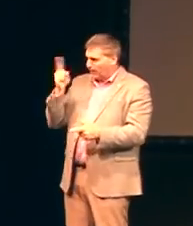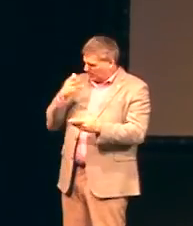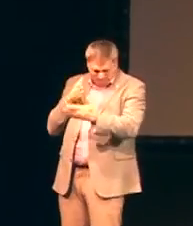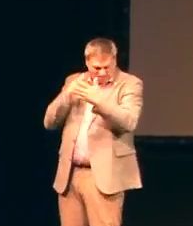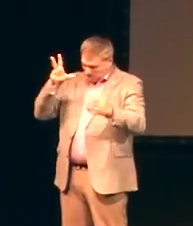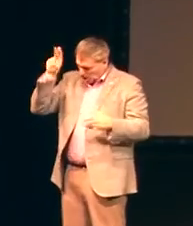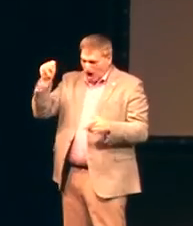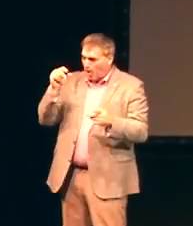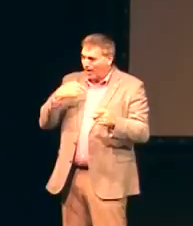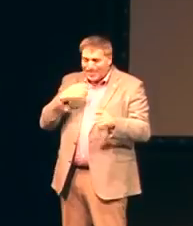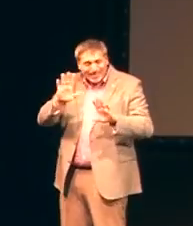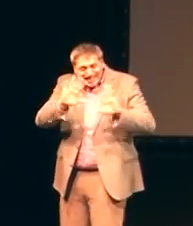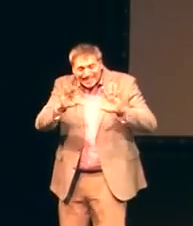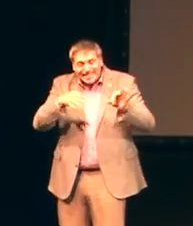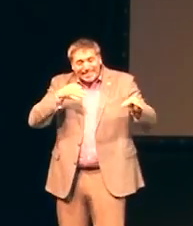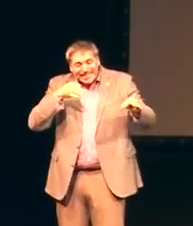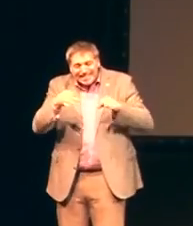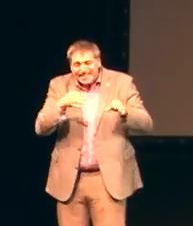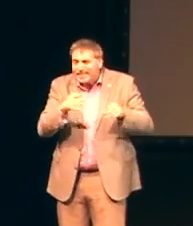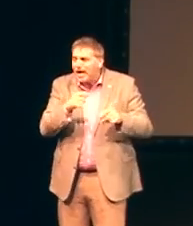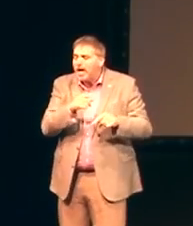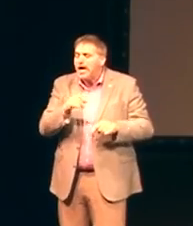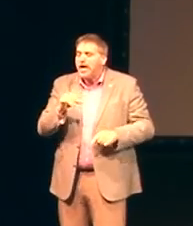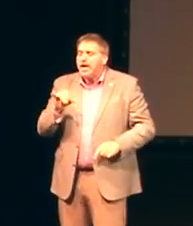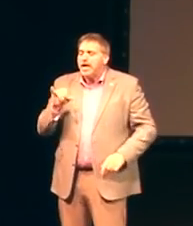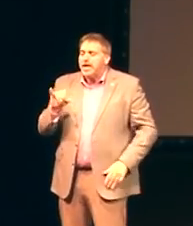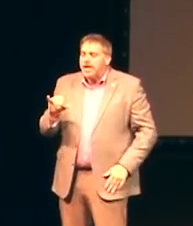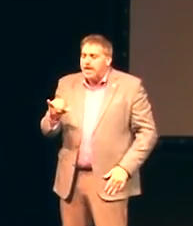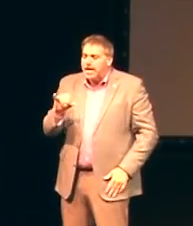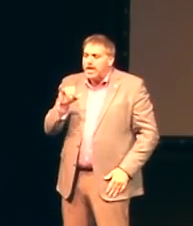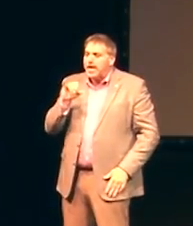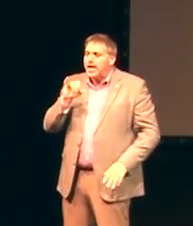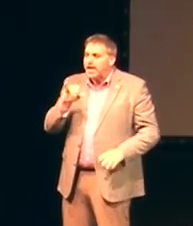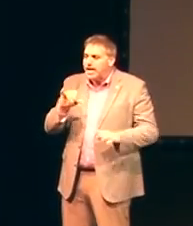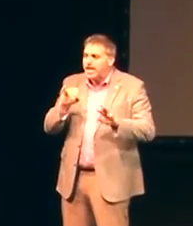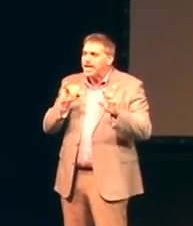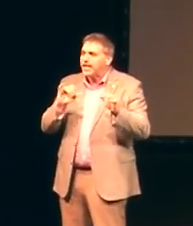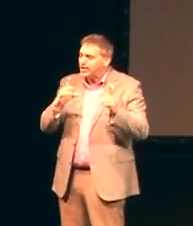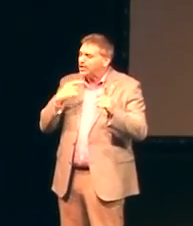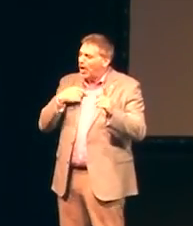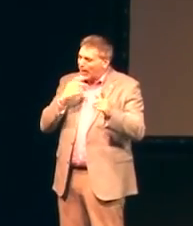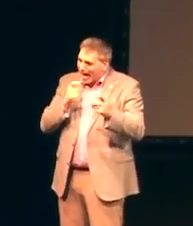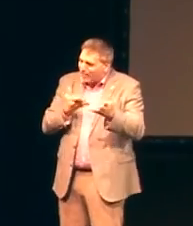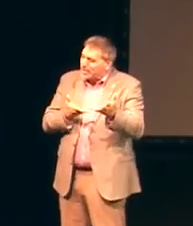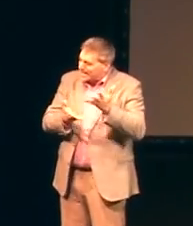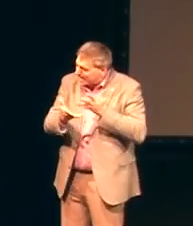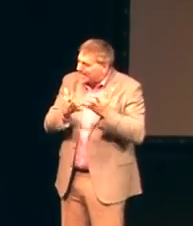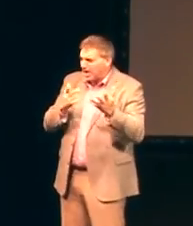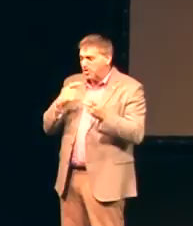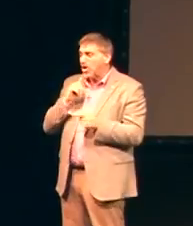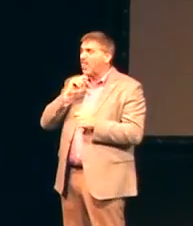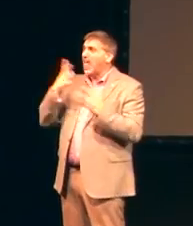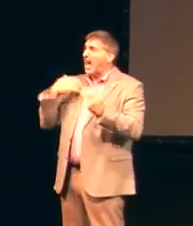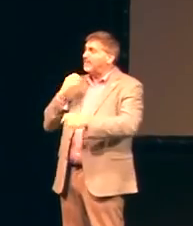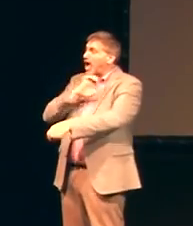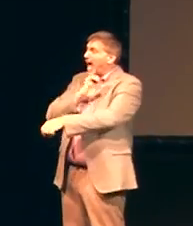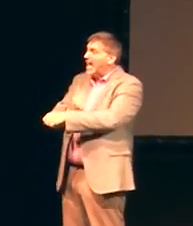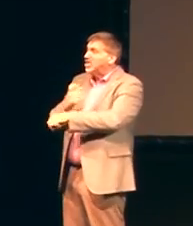disability groups don't want separate housing and they're objecting to it but we explain our stance and they understand where we're